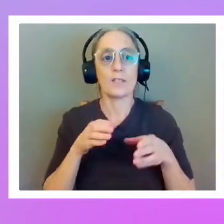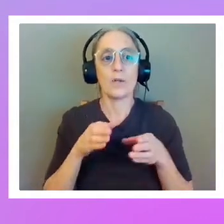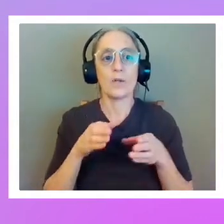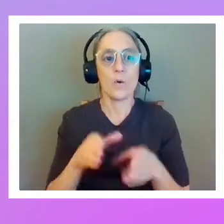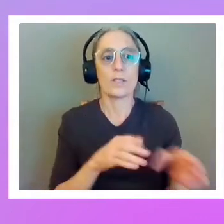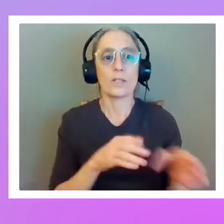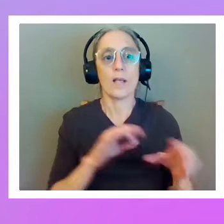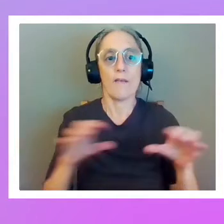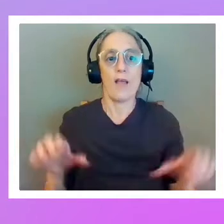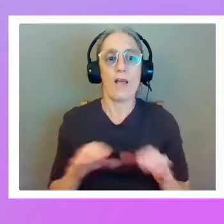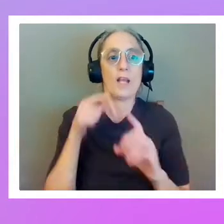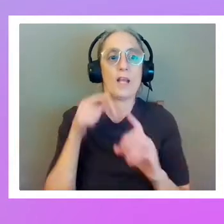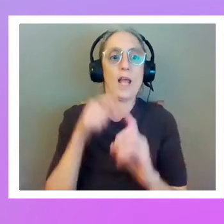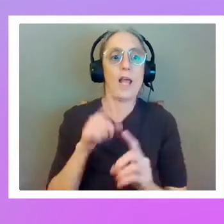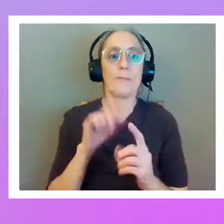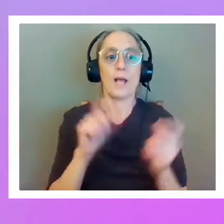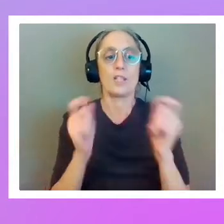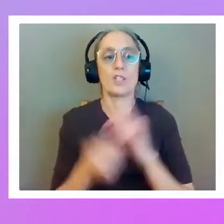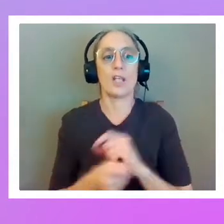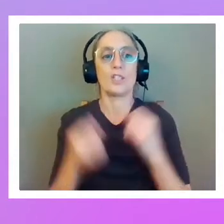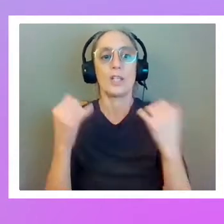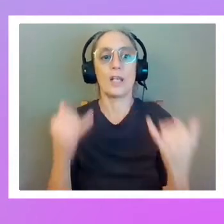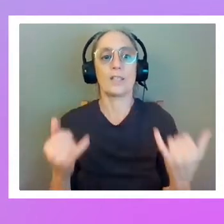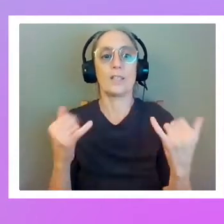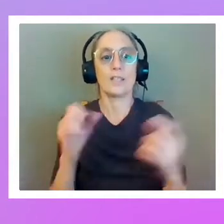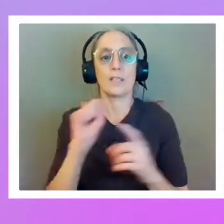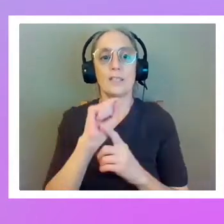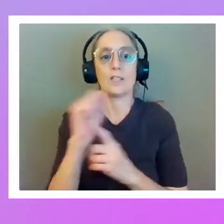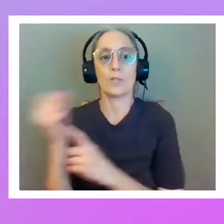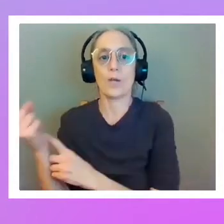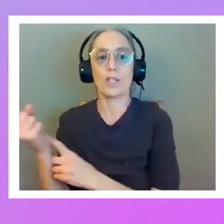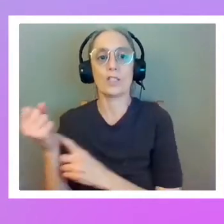at changing existing situations into preferred ones.